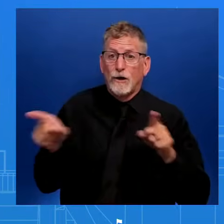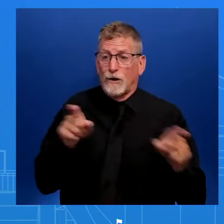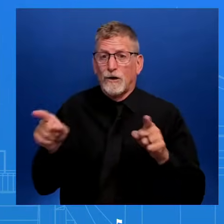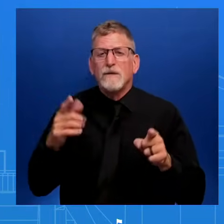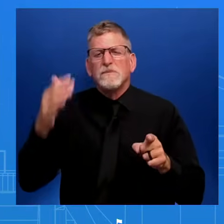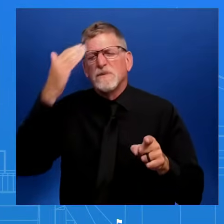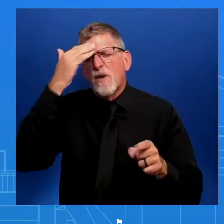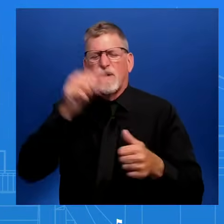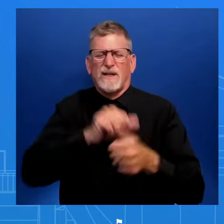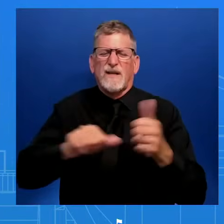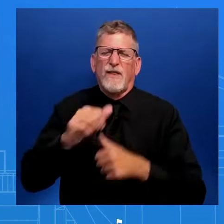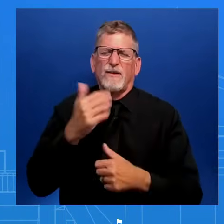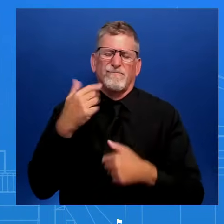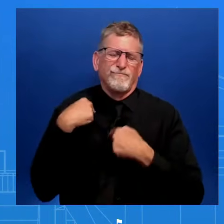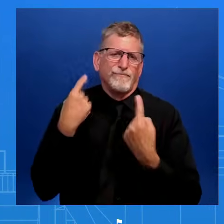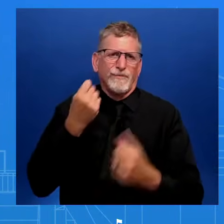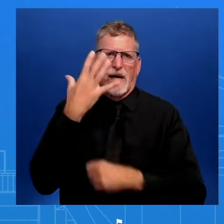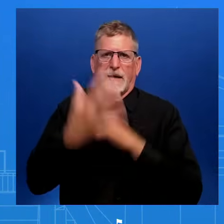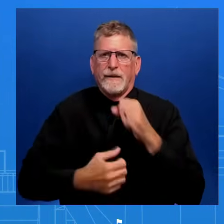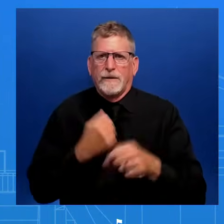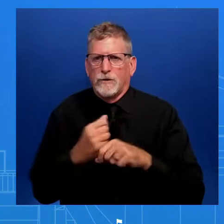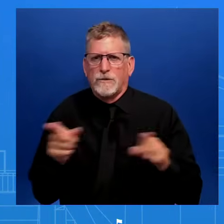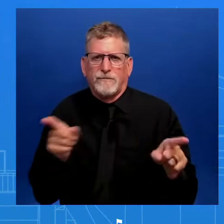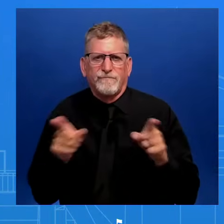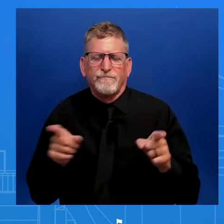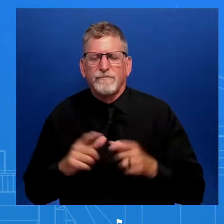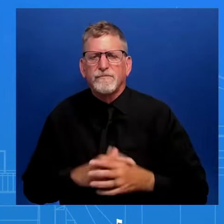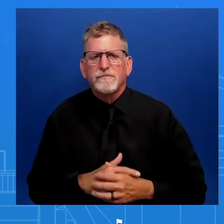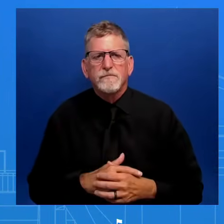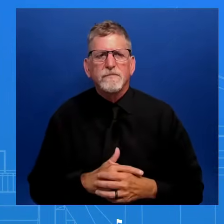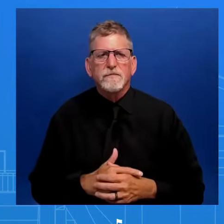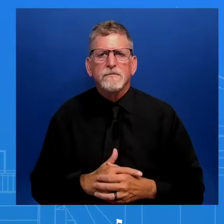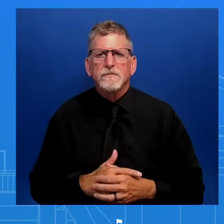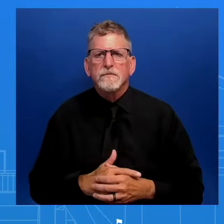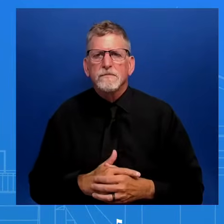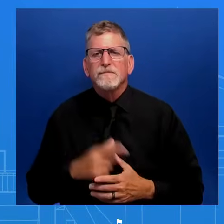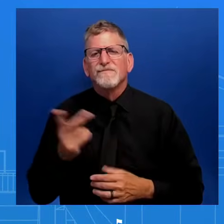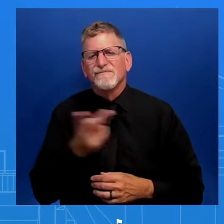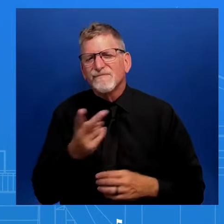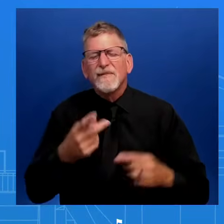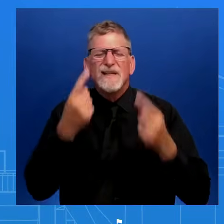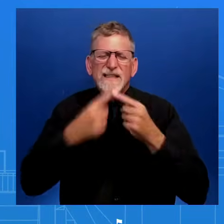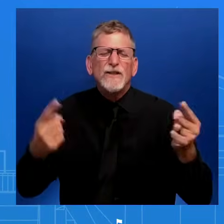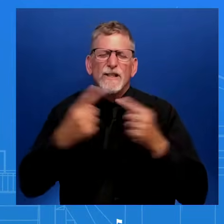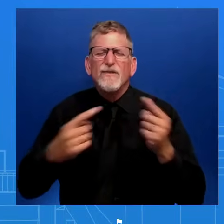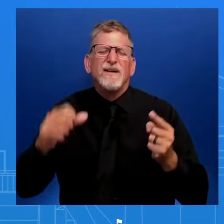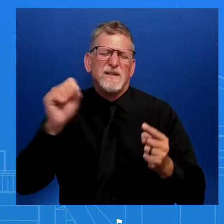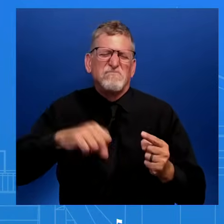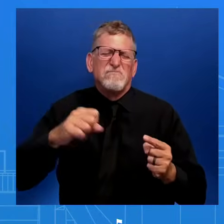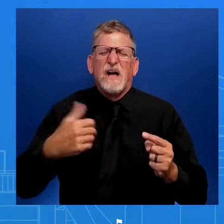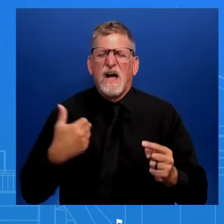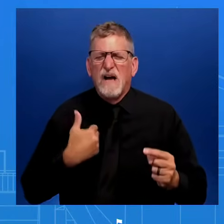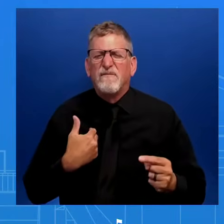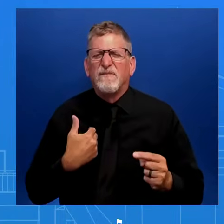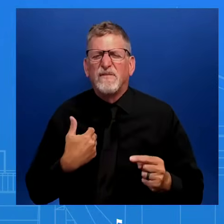The Press: We would love to see him talk about it. Ms. Jean-Pierre: I get that -- The Press: That's what I'm saying. Ms. Jean-Pierre: -- but you -- you'll hear him talk about that tomorrow. Karine, we have the final question on the screen. Ms. Jean-Pierre: Okay.